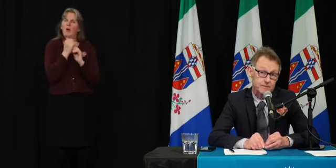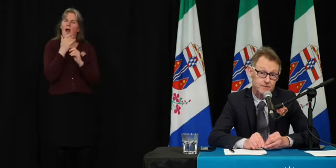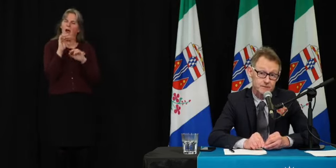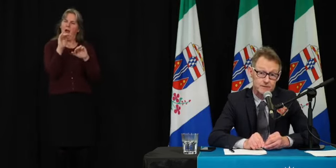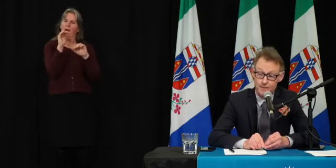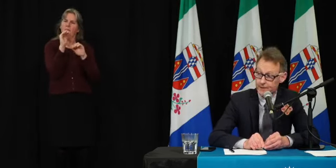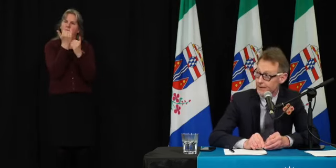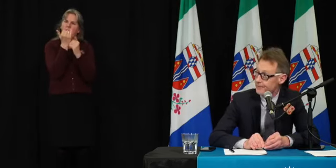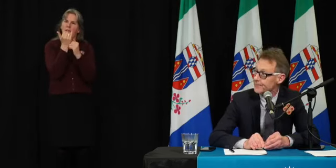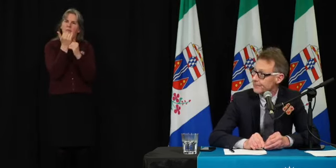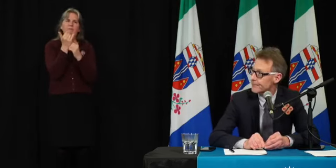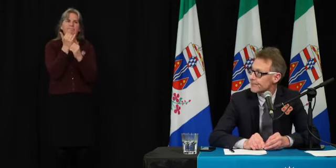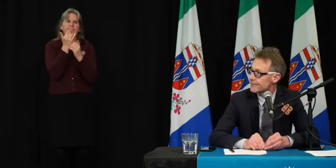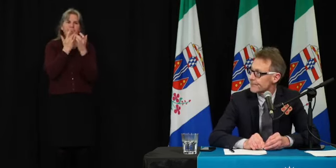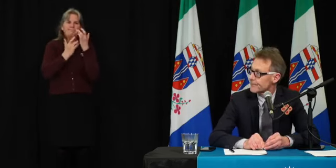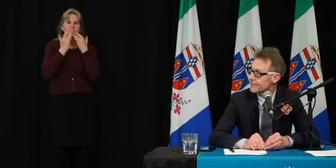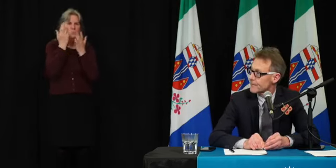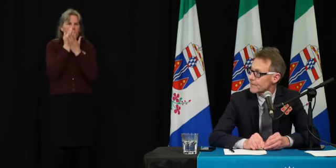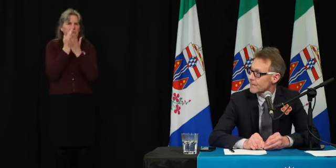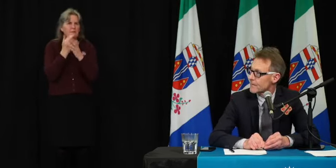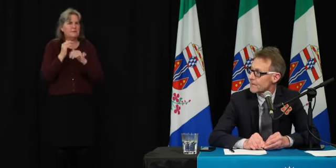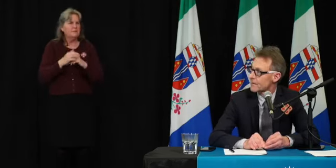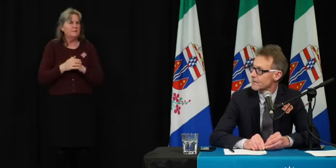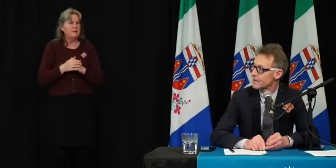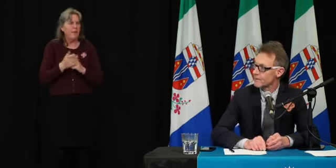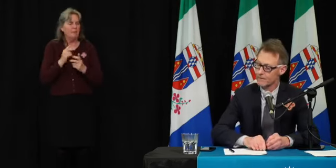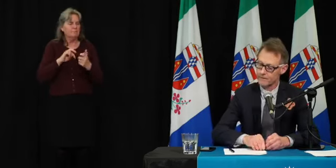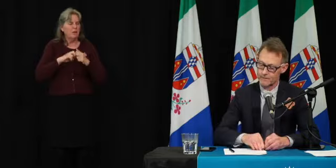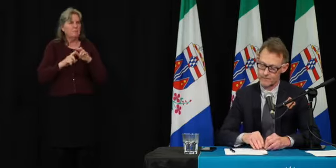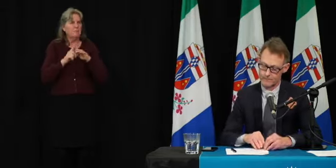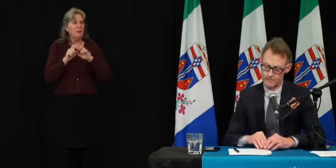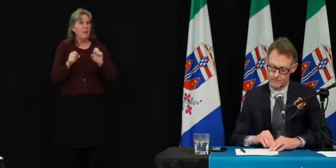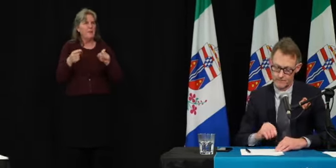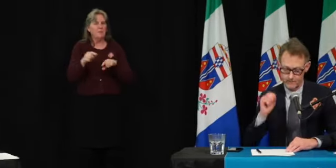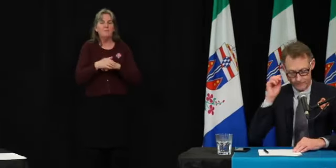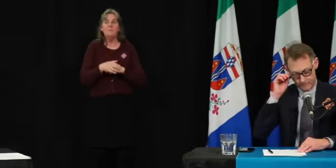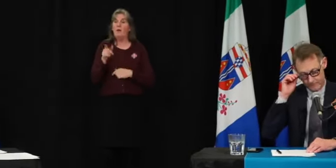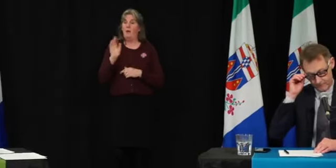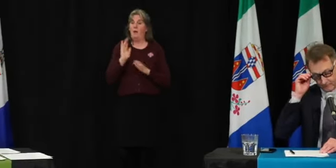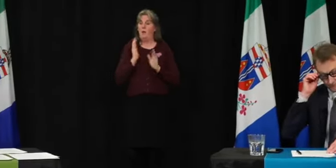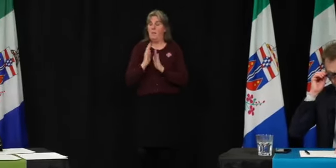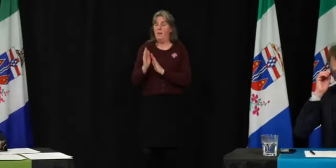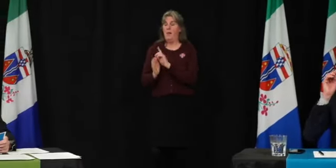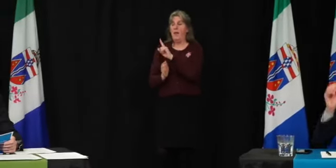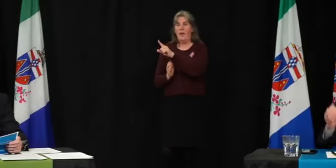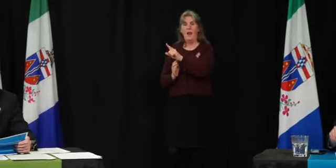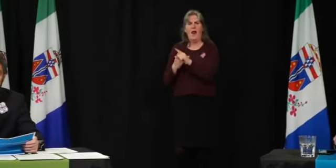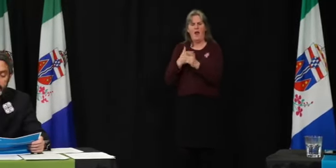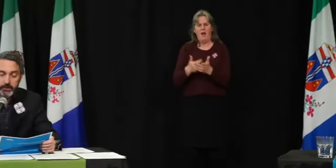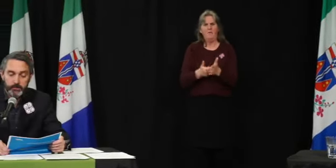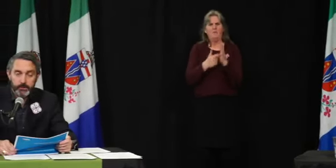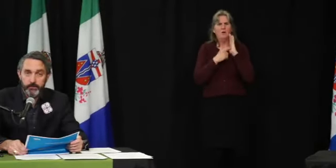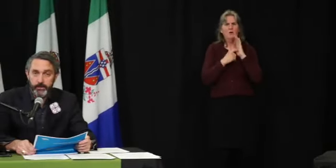here that you're now presenting today? I think as Doctor Hanley just